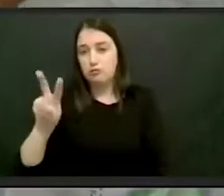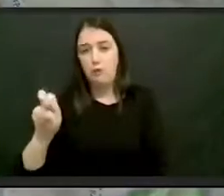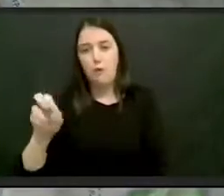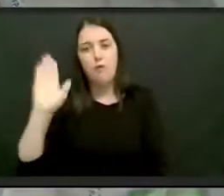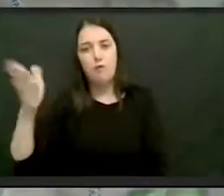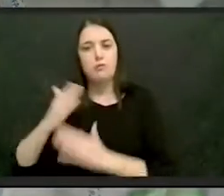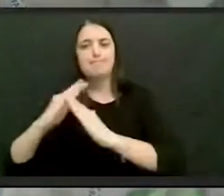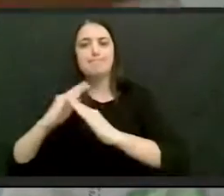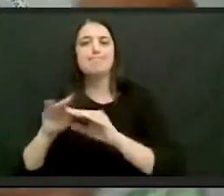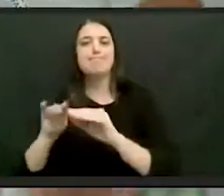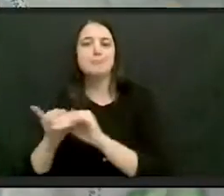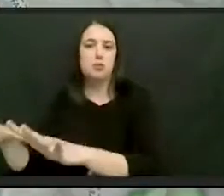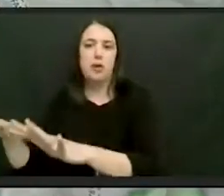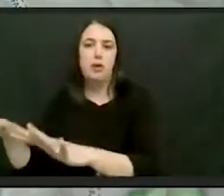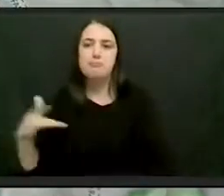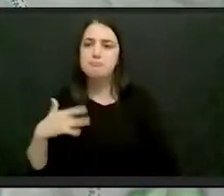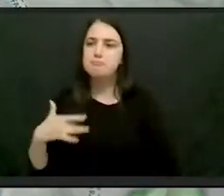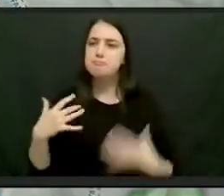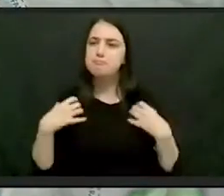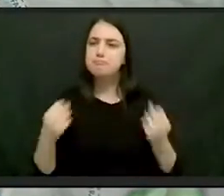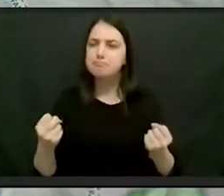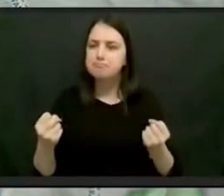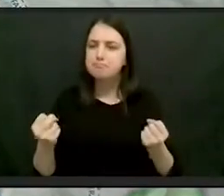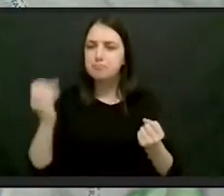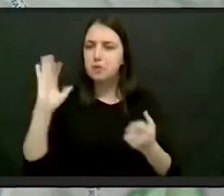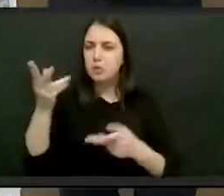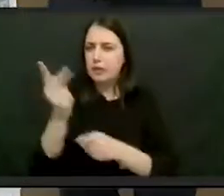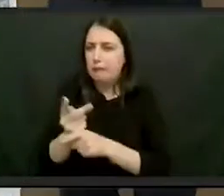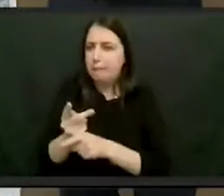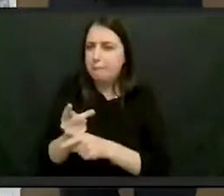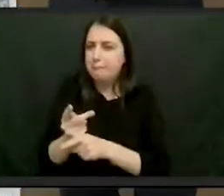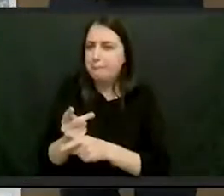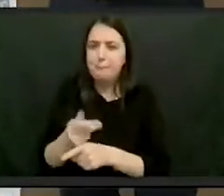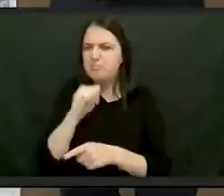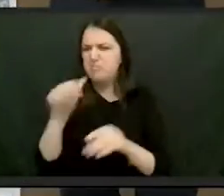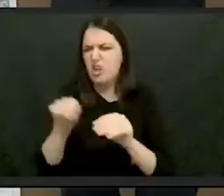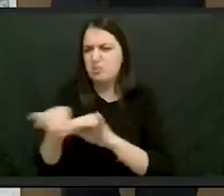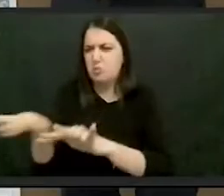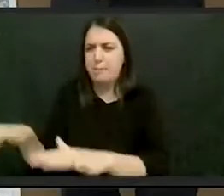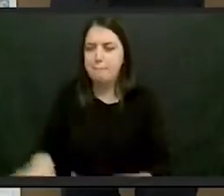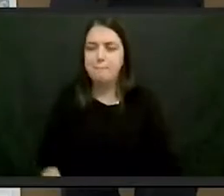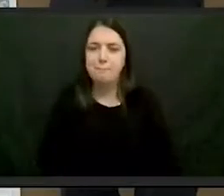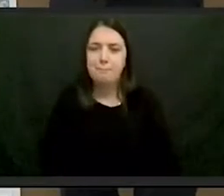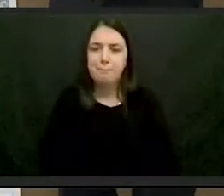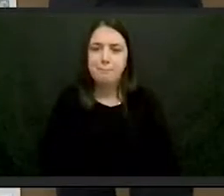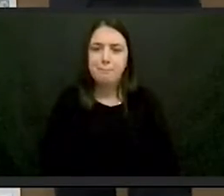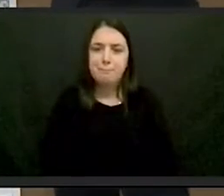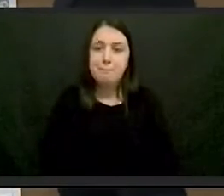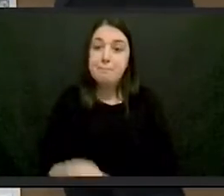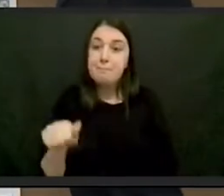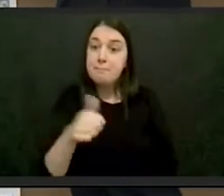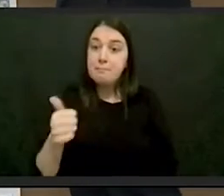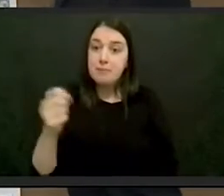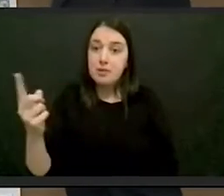should be able to hold it where it's at. And then, a couple other questions that came in too was regarding just the overall,